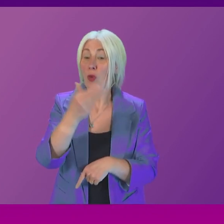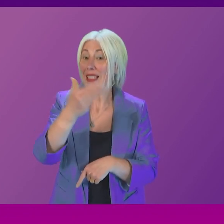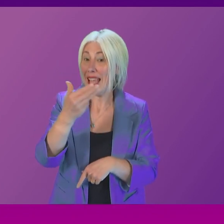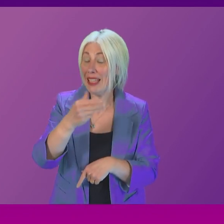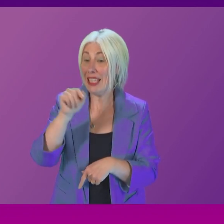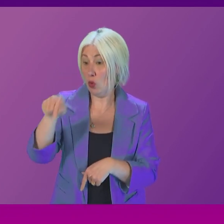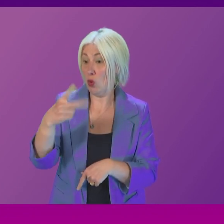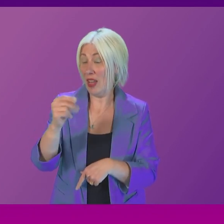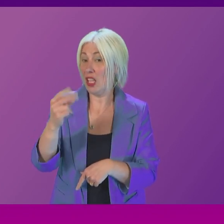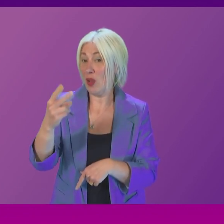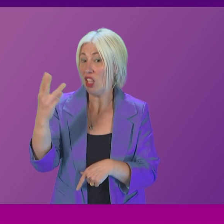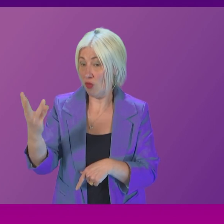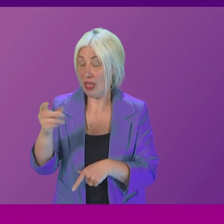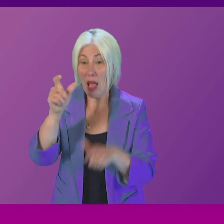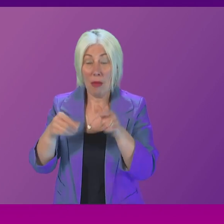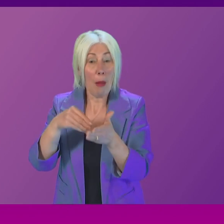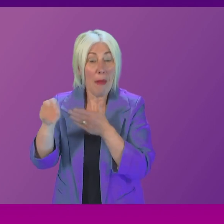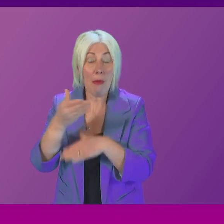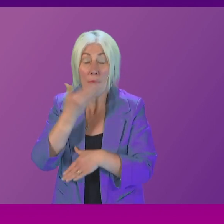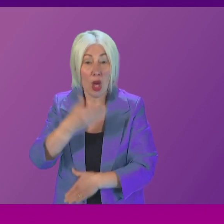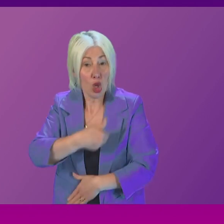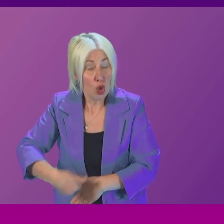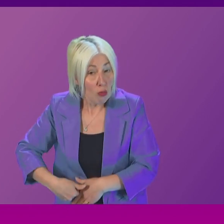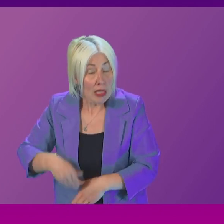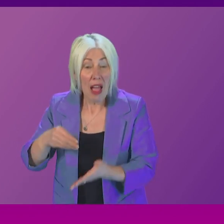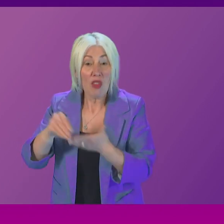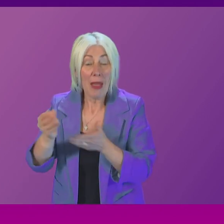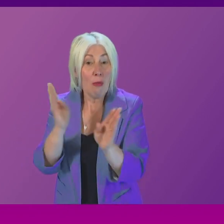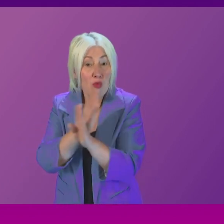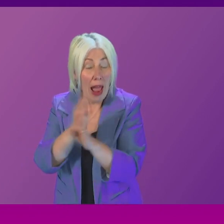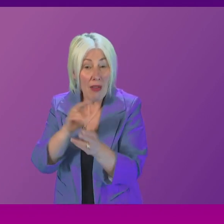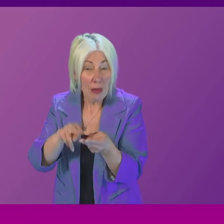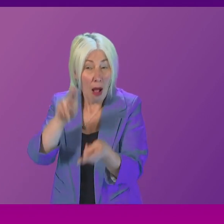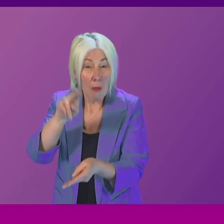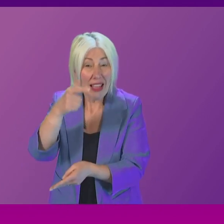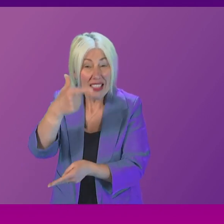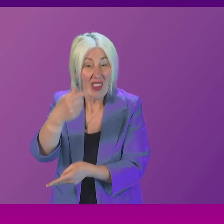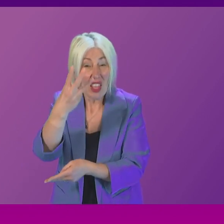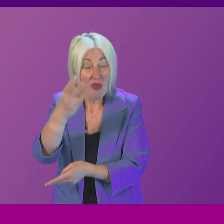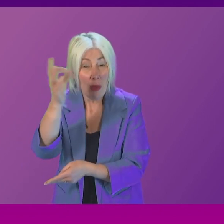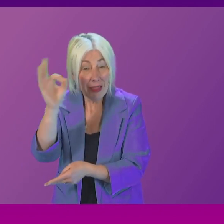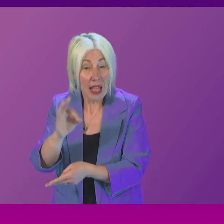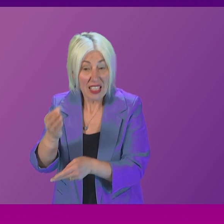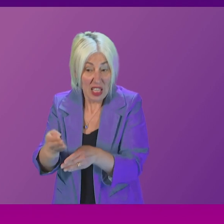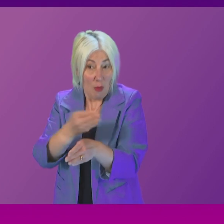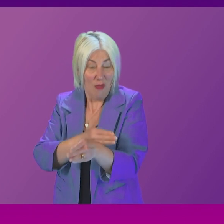without insurance who pay for private treatment has increased by 73 per cent since before the pandemic.